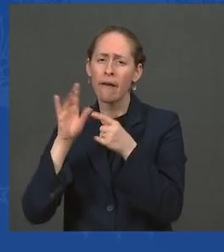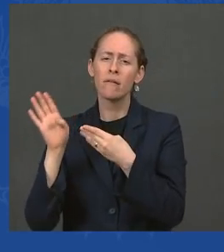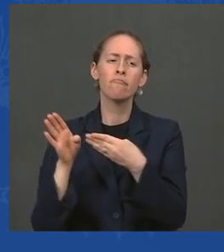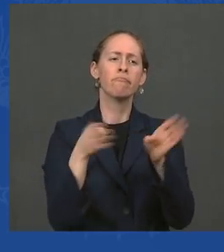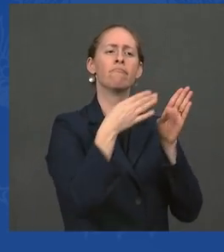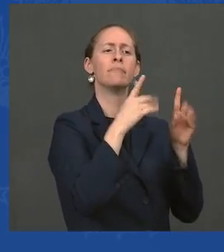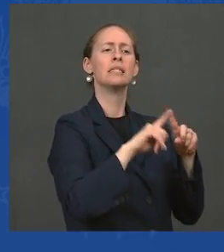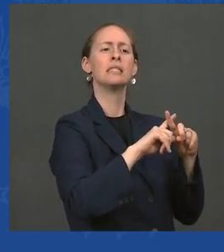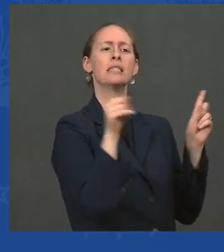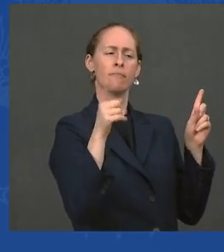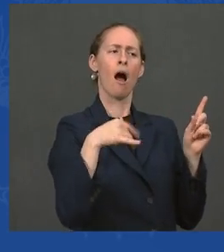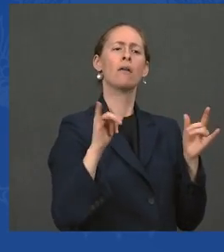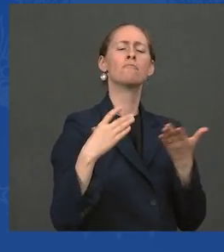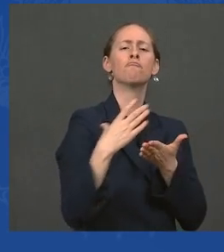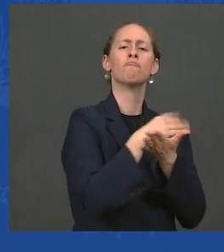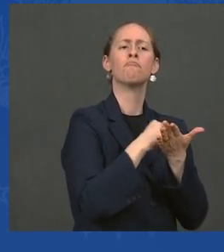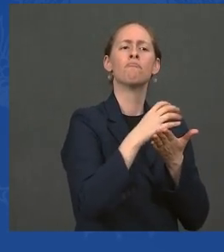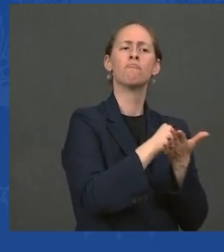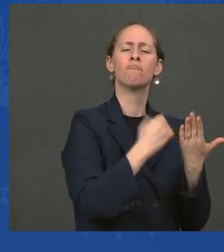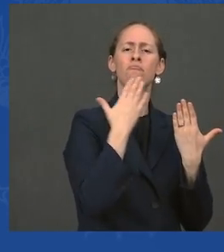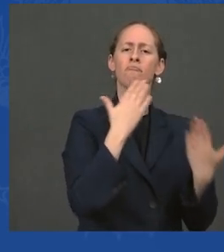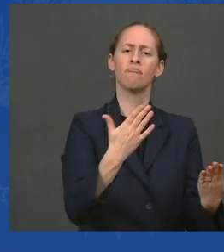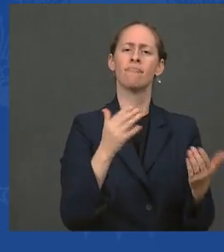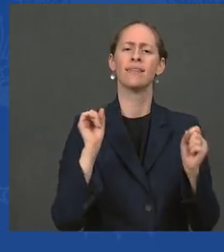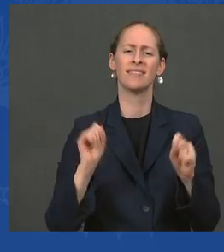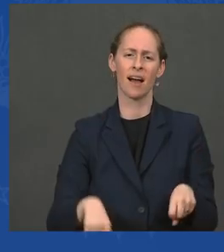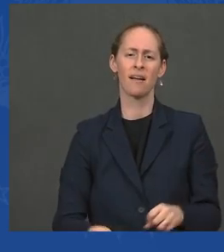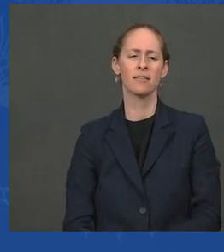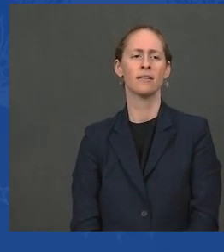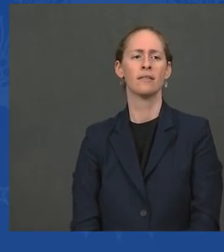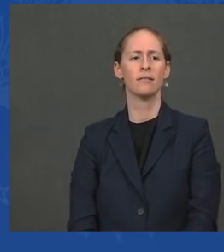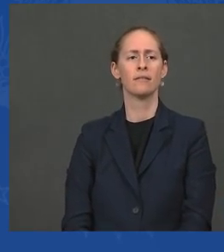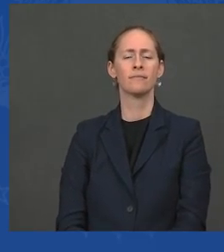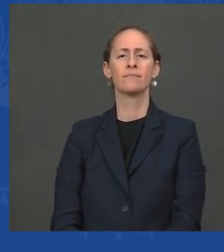they used to be able to make. Look, all told --